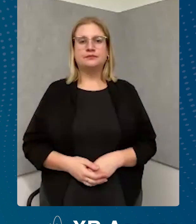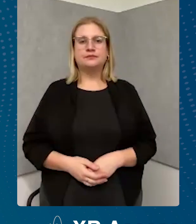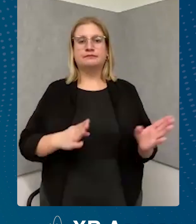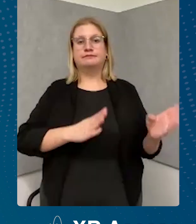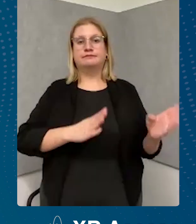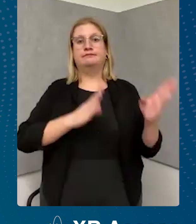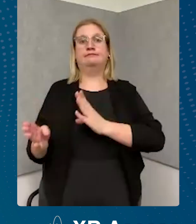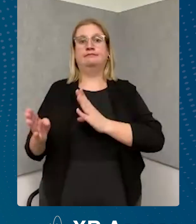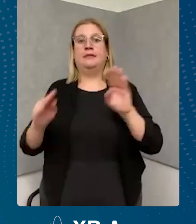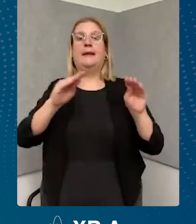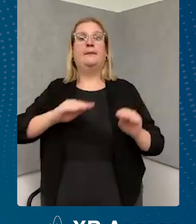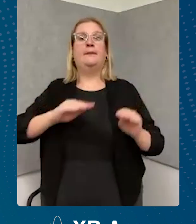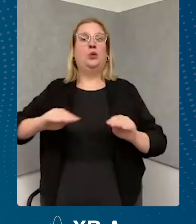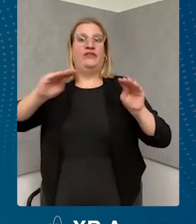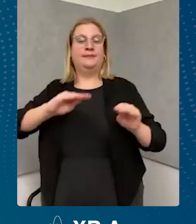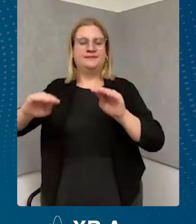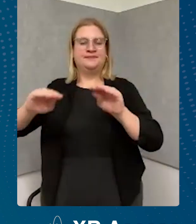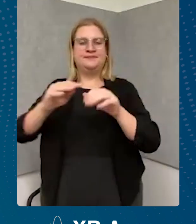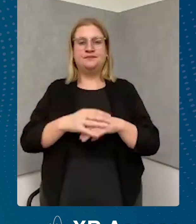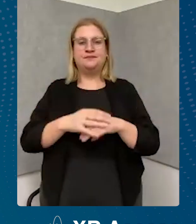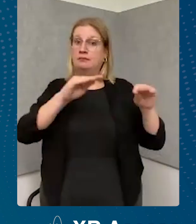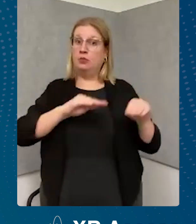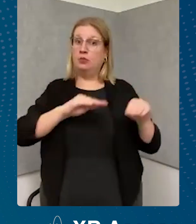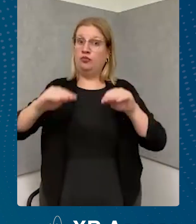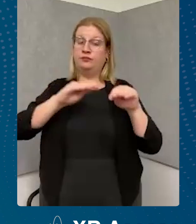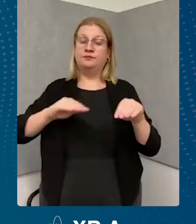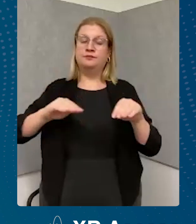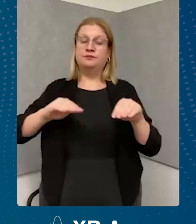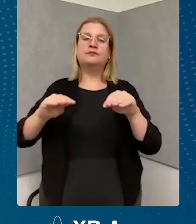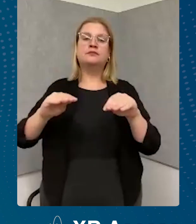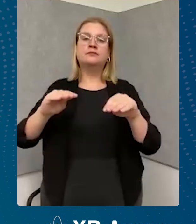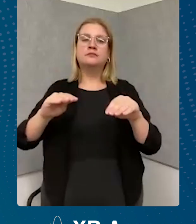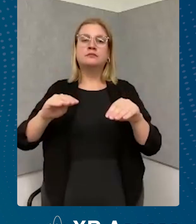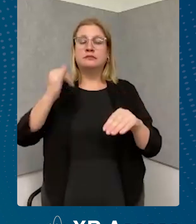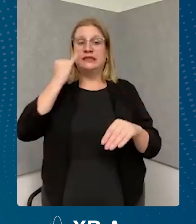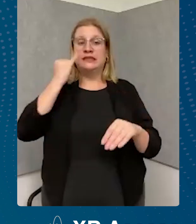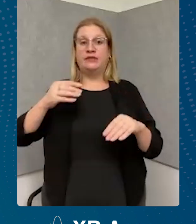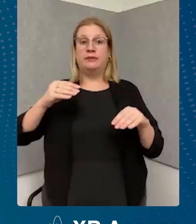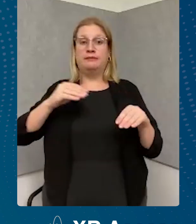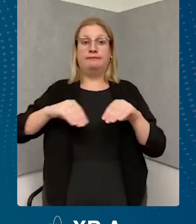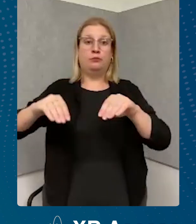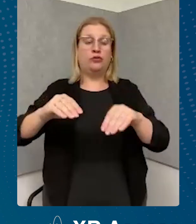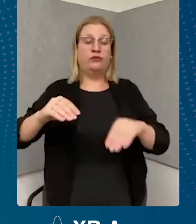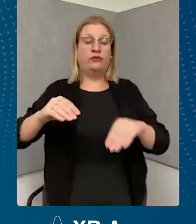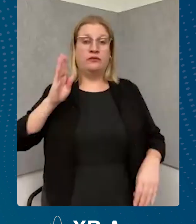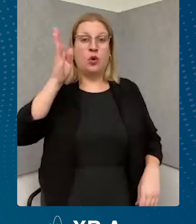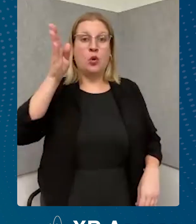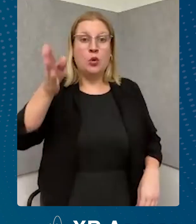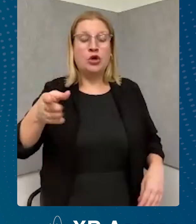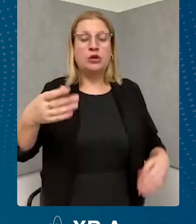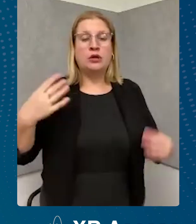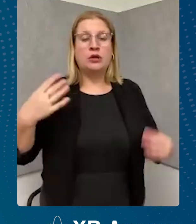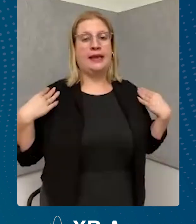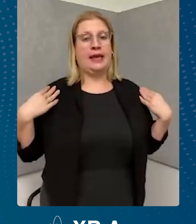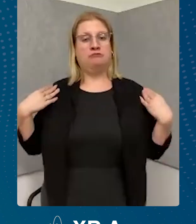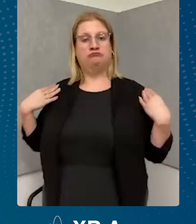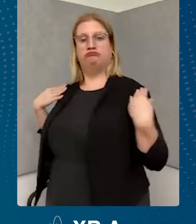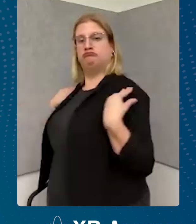So with our movement, the user can-- they move forward, and then they rotate their character, either turn left or right.